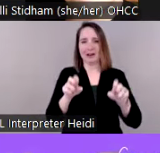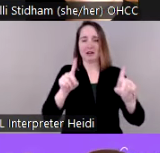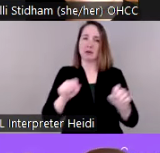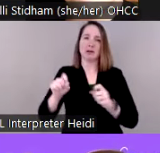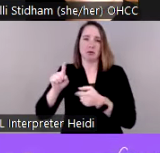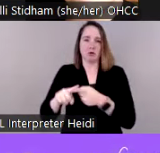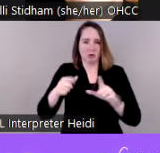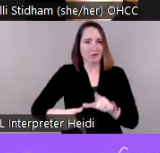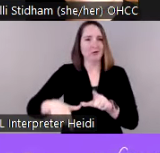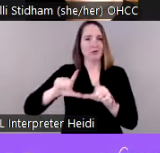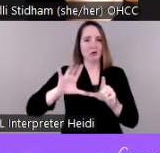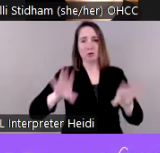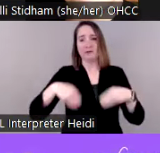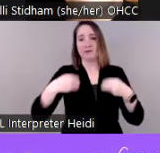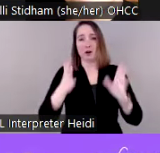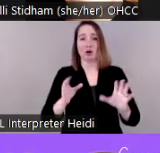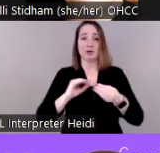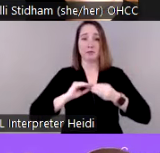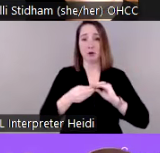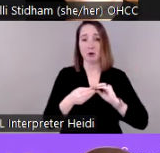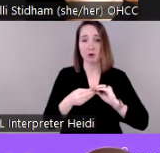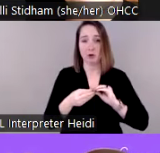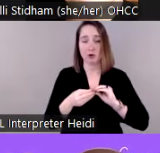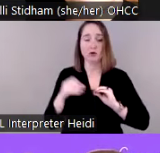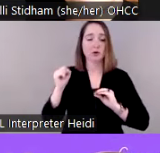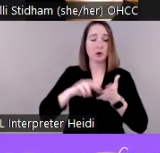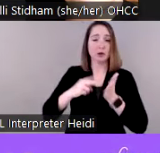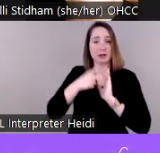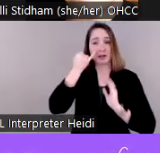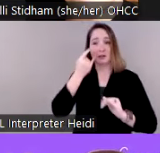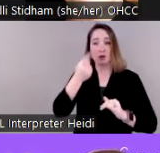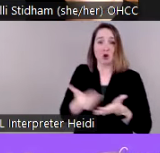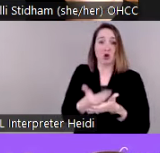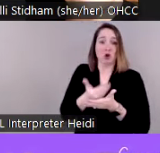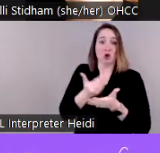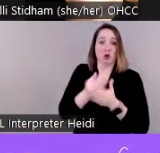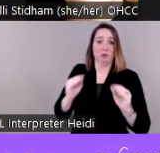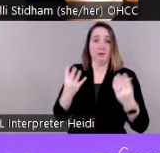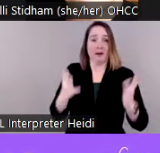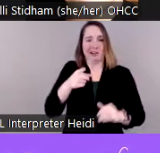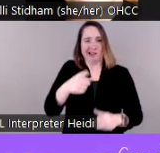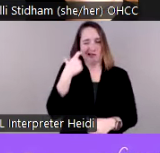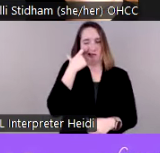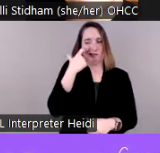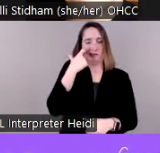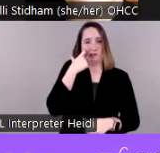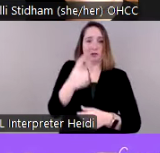renew your provider number. So if you're a brand new provider and